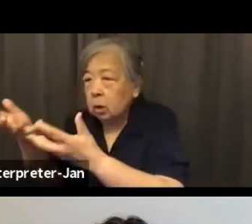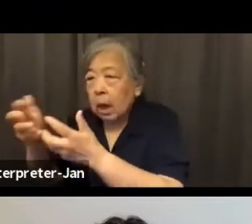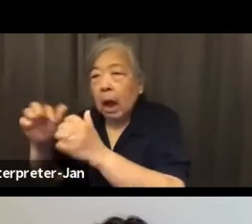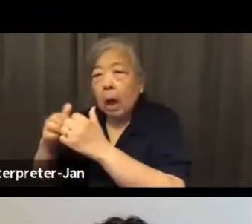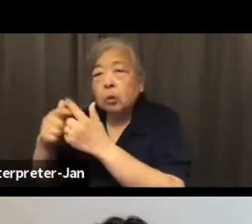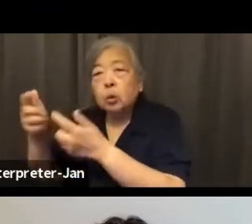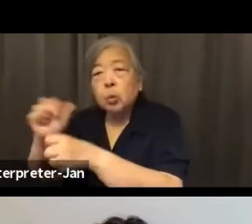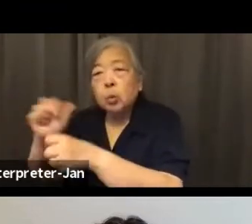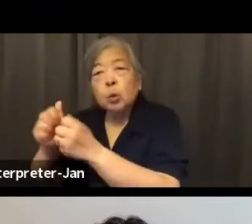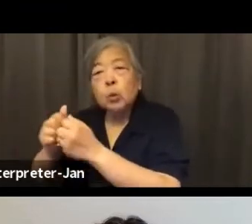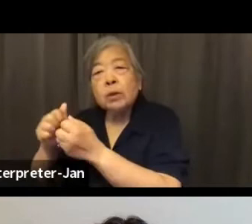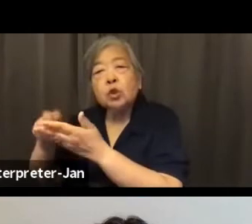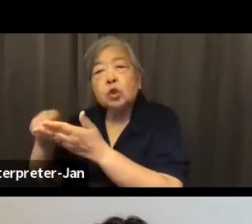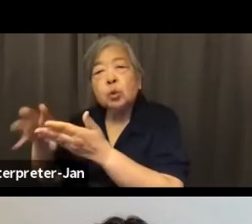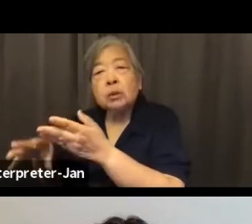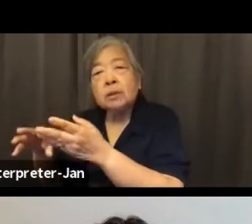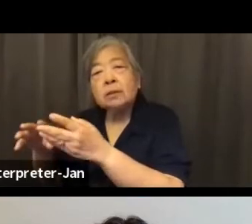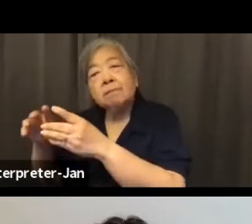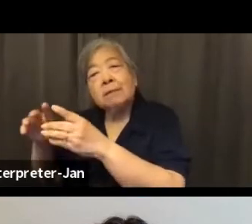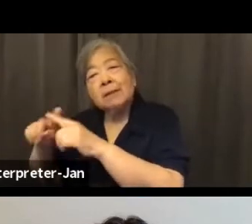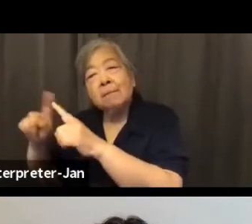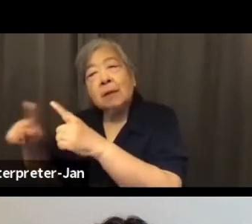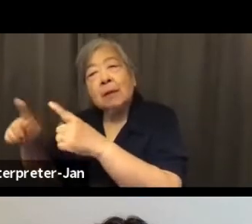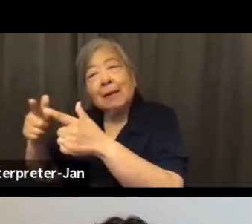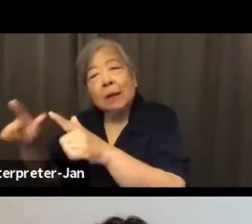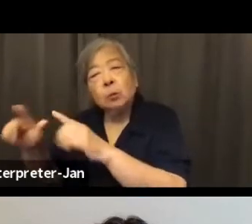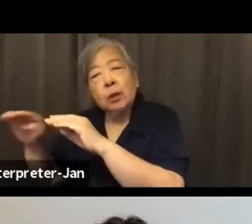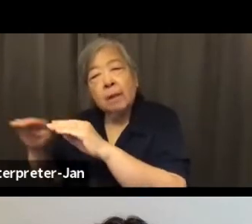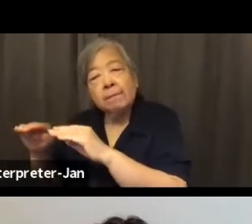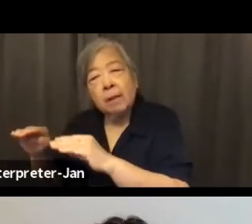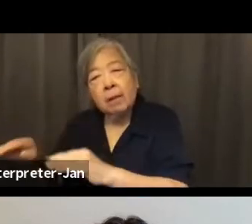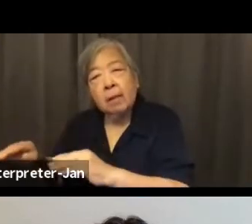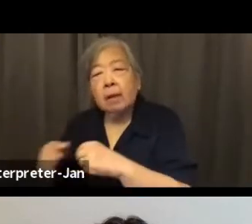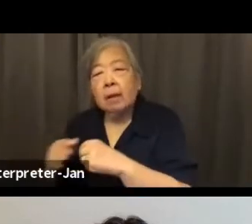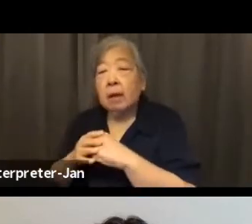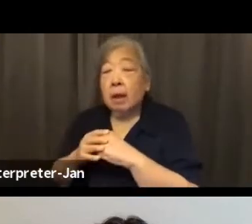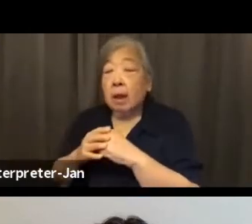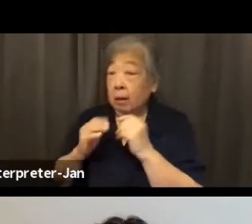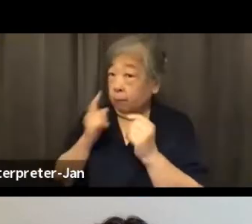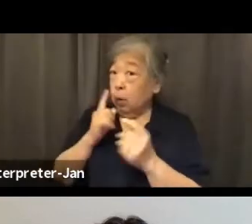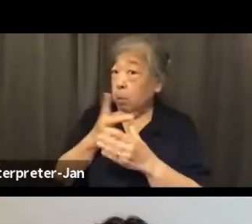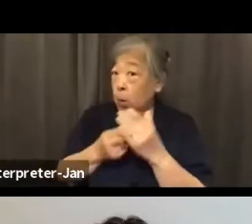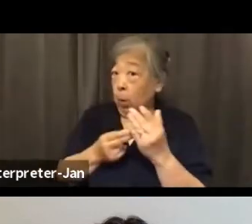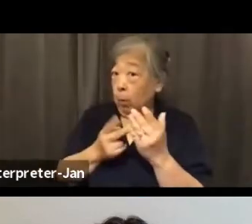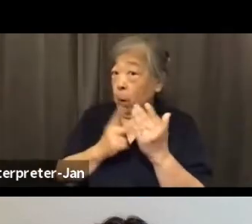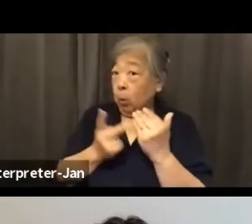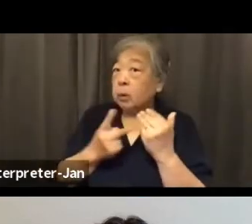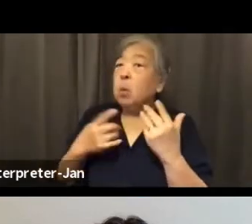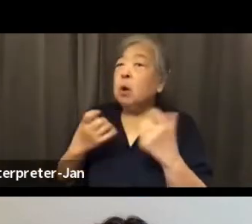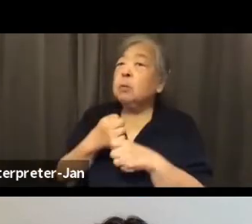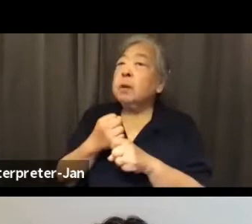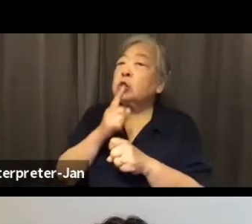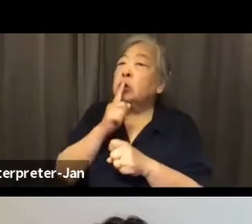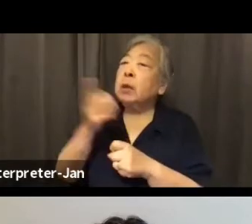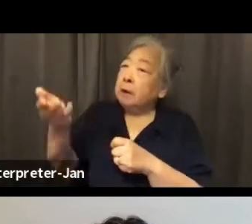We also, in person and for the virtual program, want to ensure that guest speakers understand